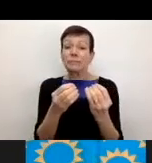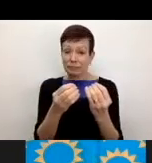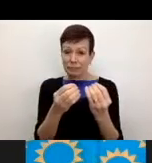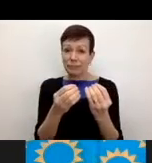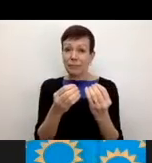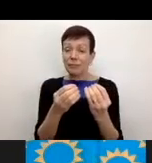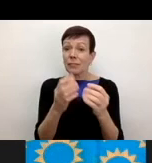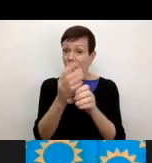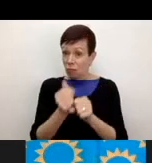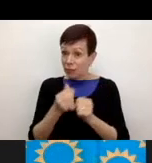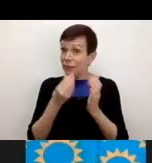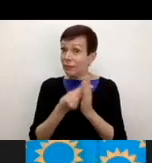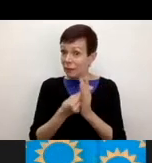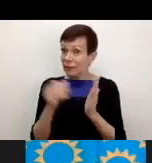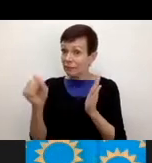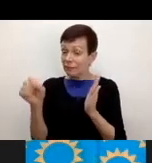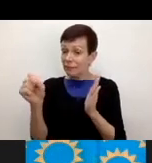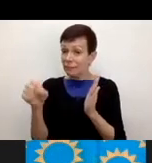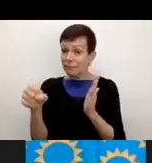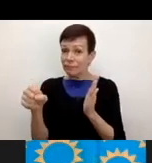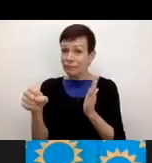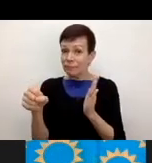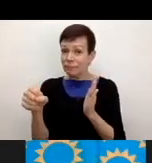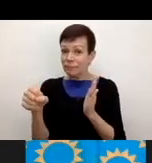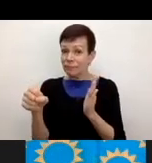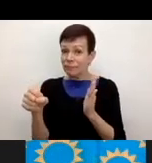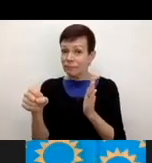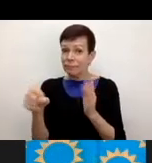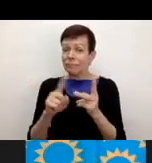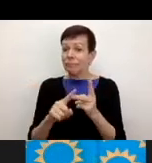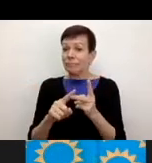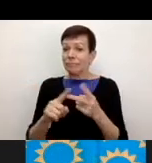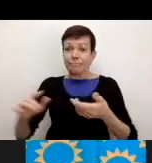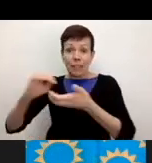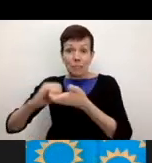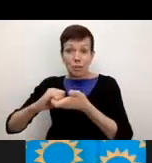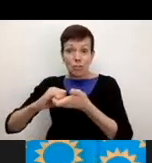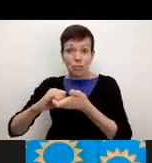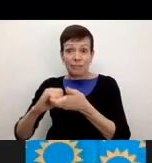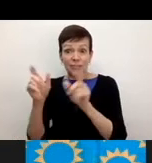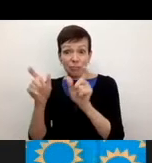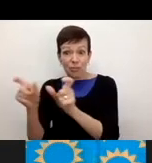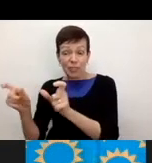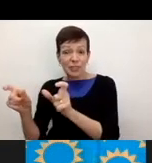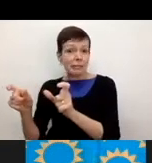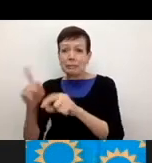have received? And how's it been for Calgary Arts Development in trying to be able to manage the expectations